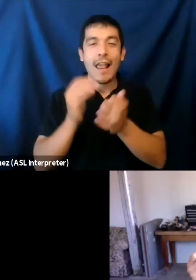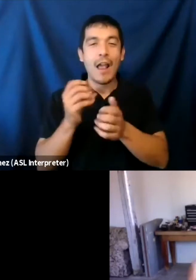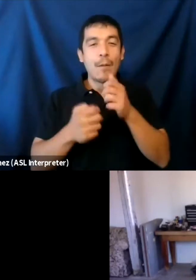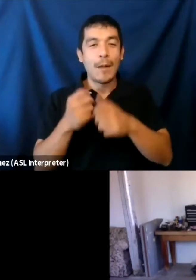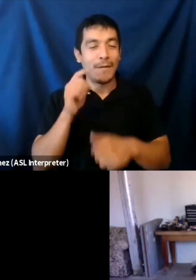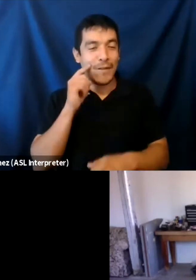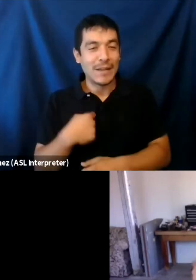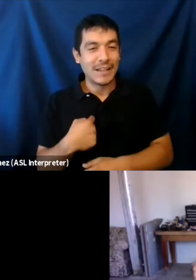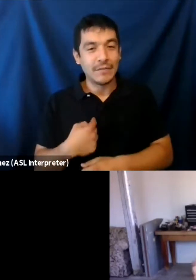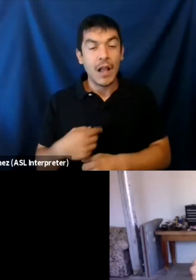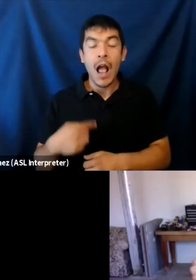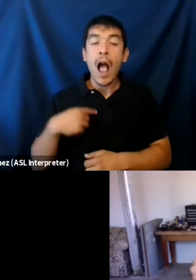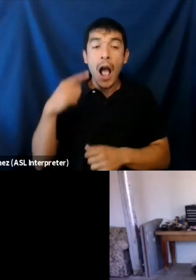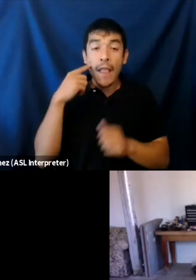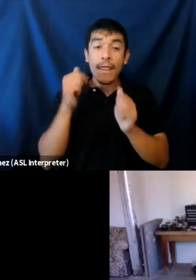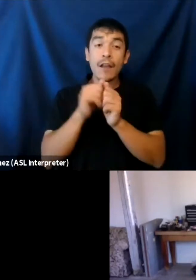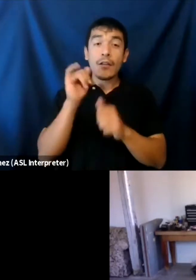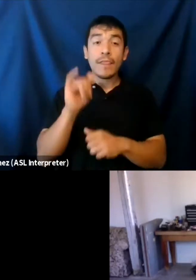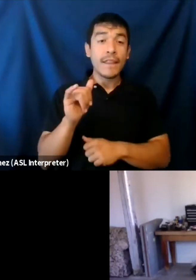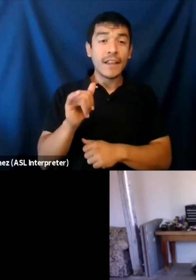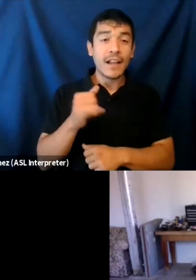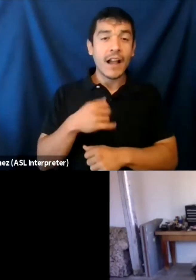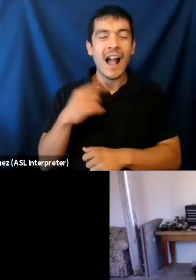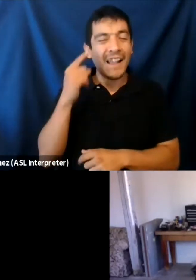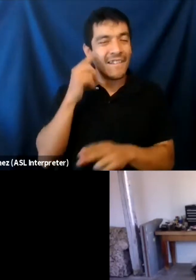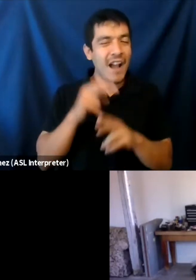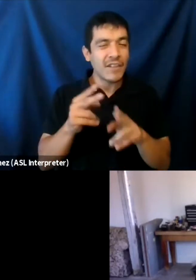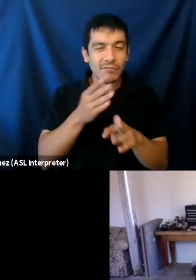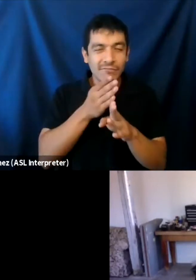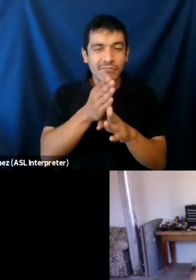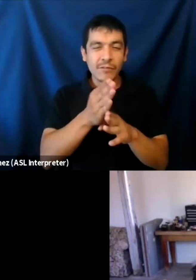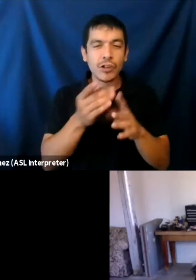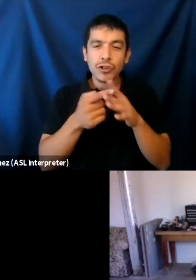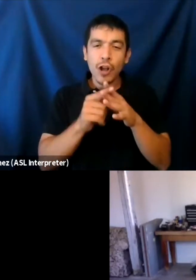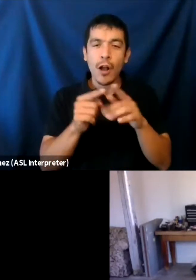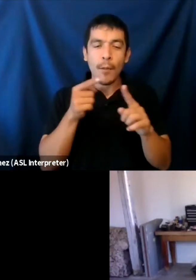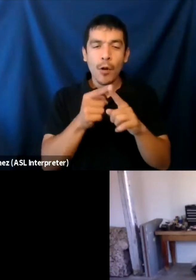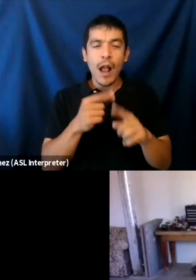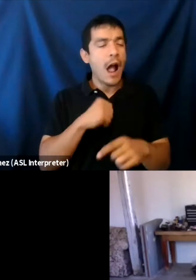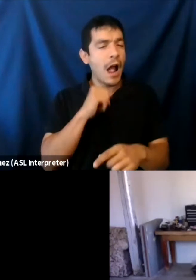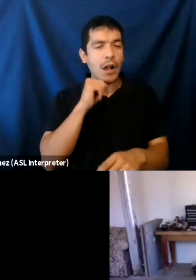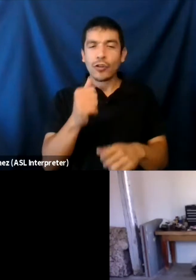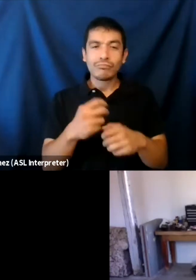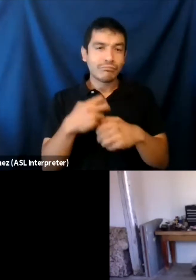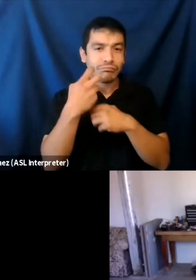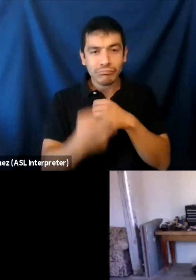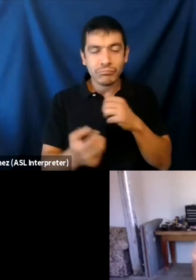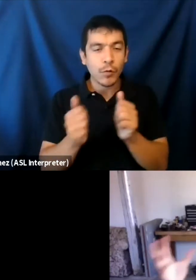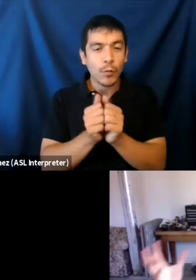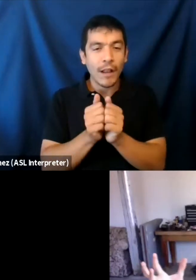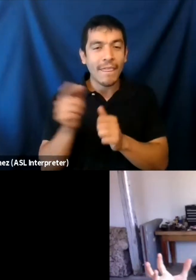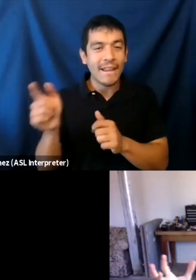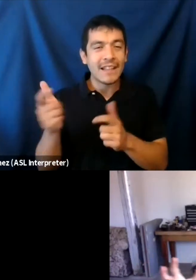So I think just like with that, I just have these like very particular entry points then it's like, I don't go in with these grand ideas